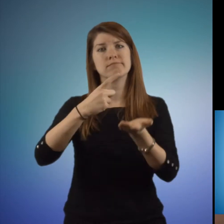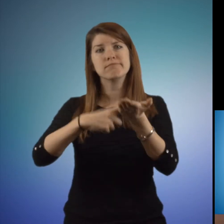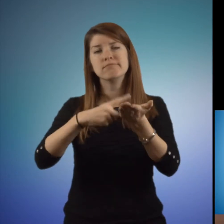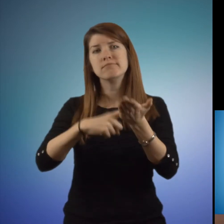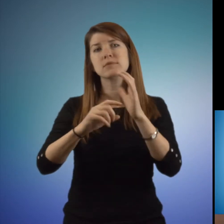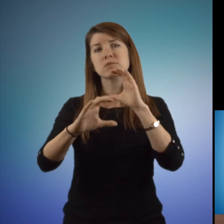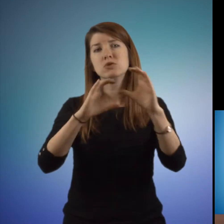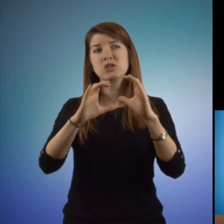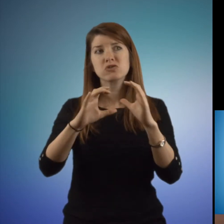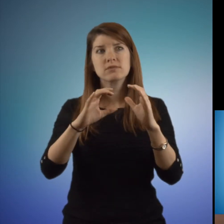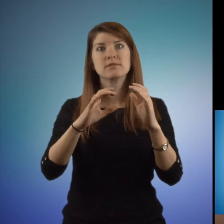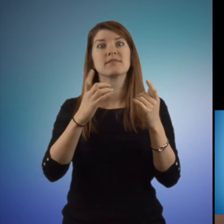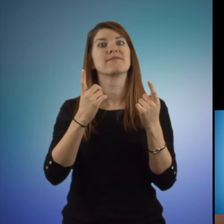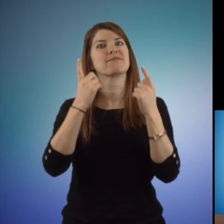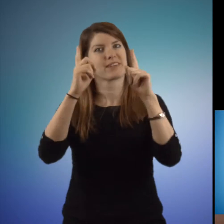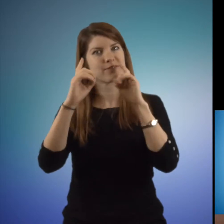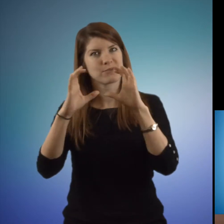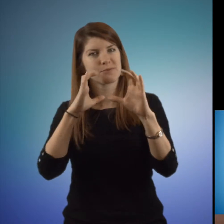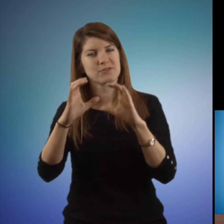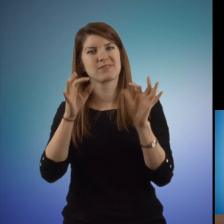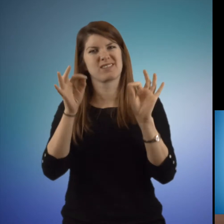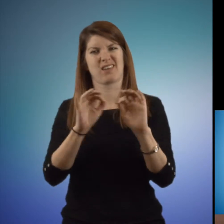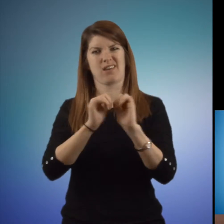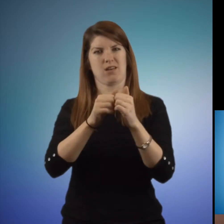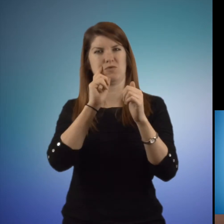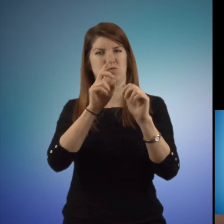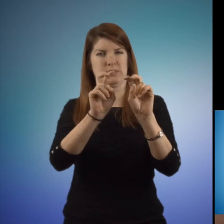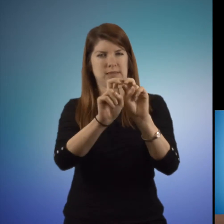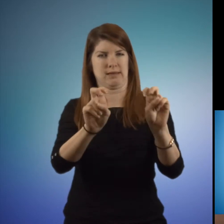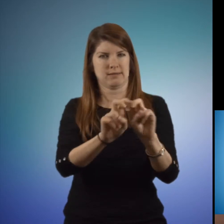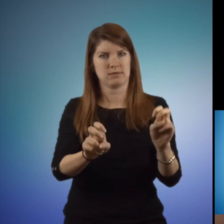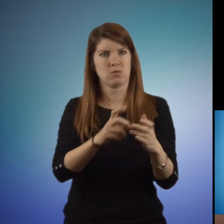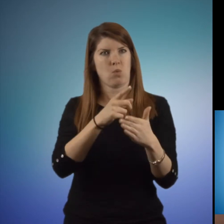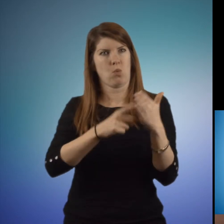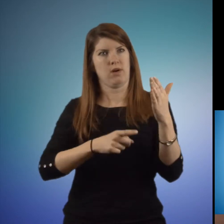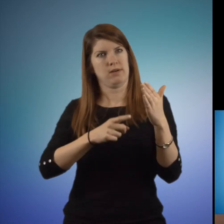effective communication, decide how we're going to assess what is effective communication.